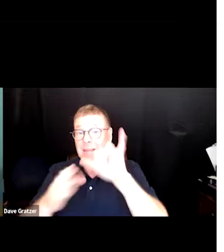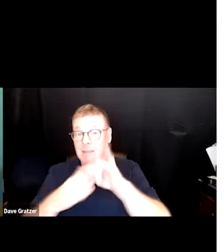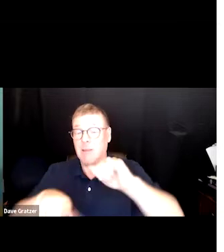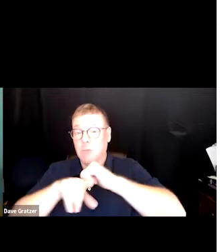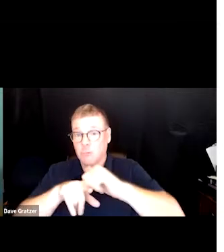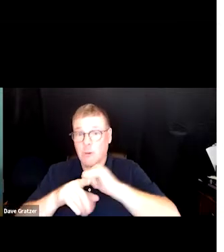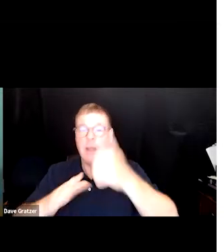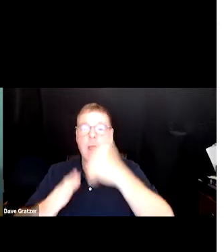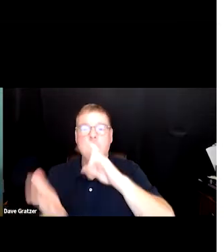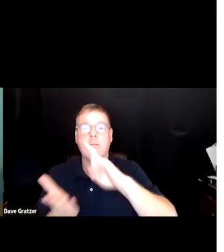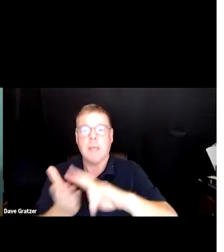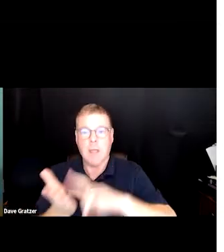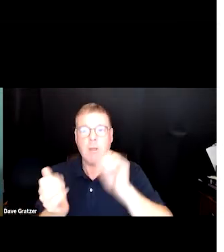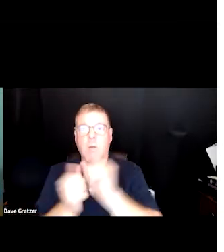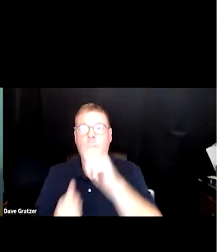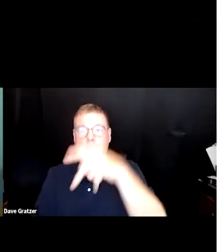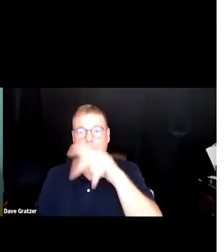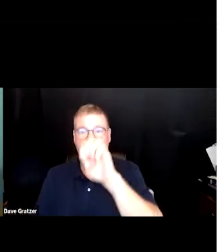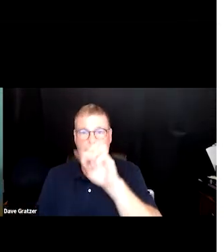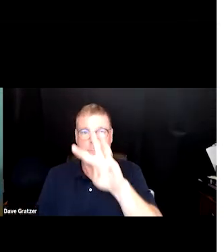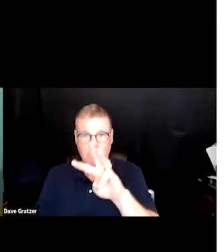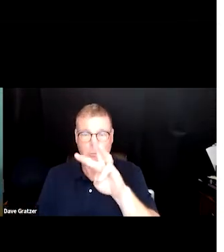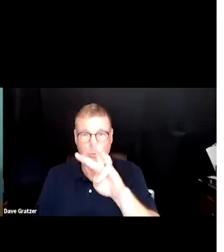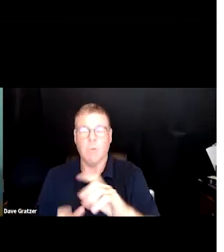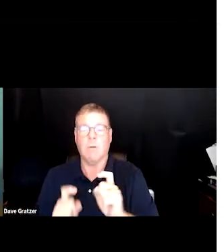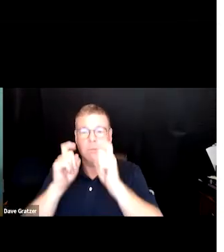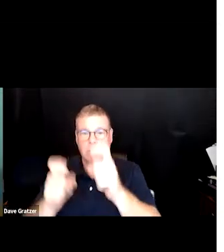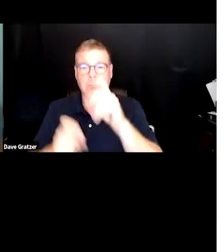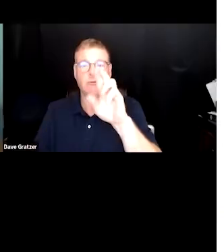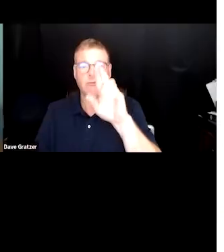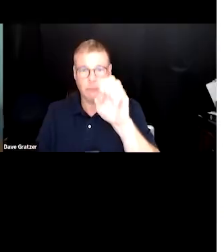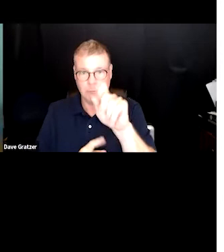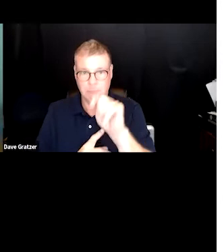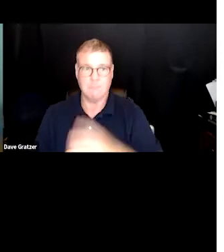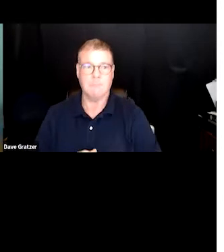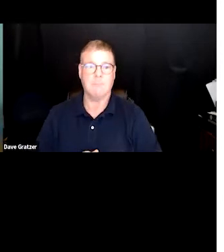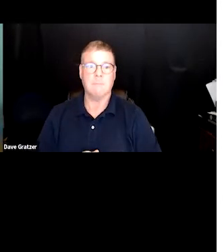under contract with PEW Charitable Trusts. Training and consultation for medical staff